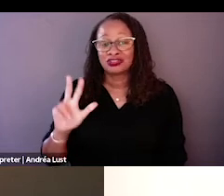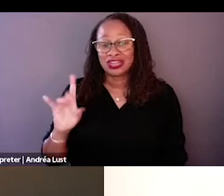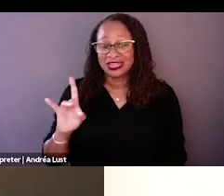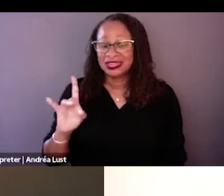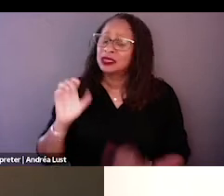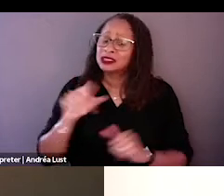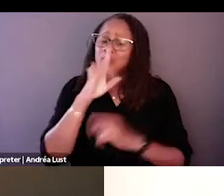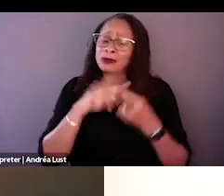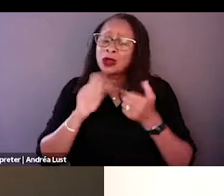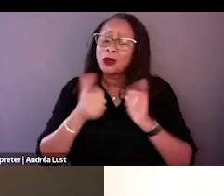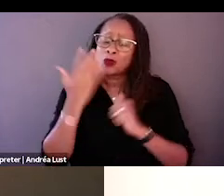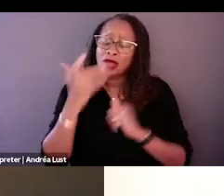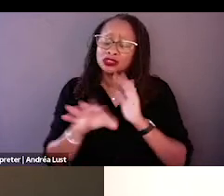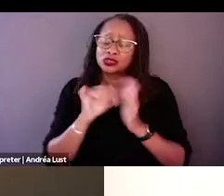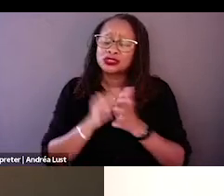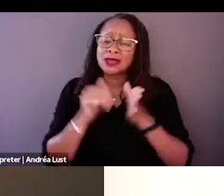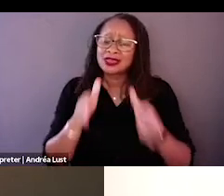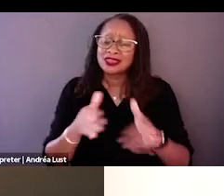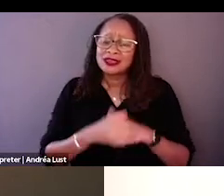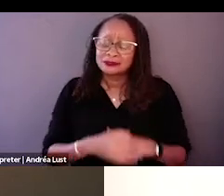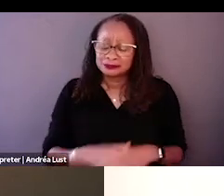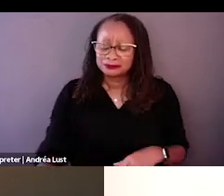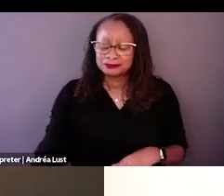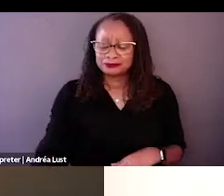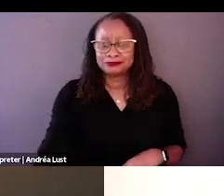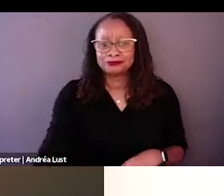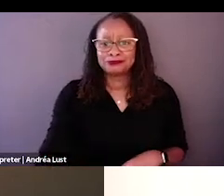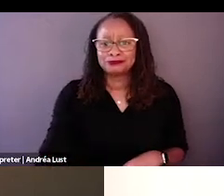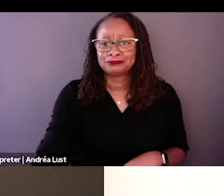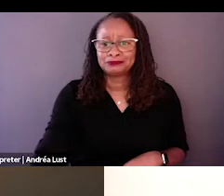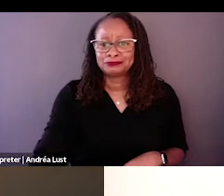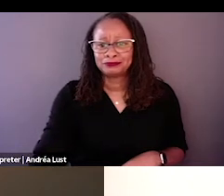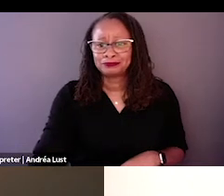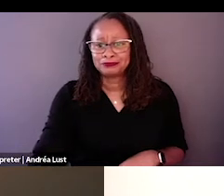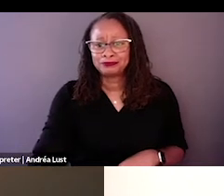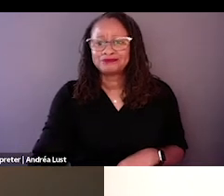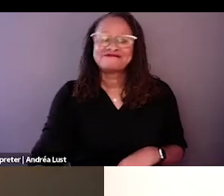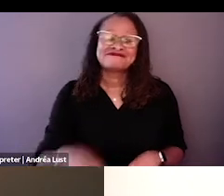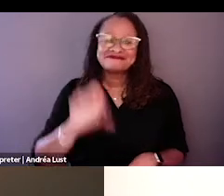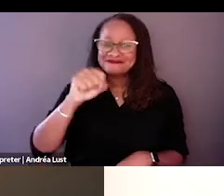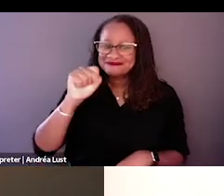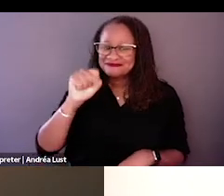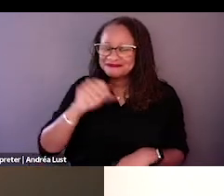for that time, making the images even rarer.